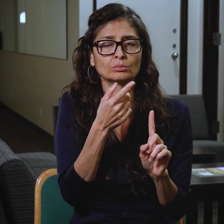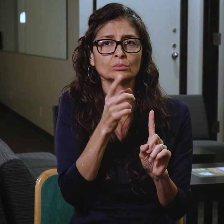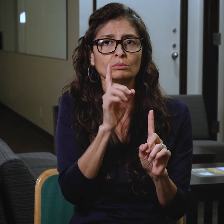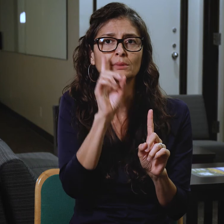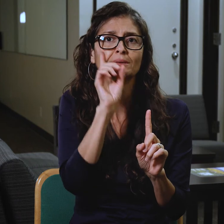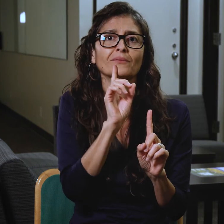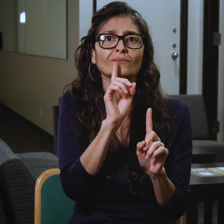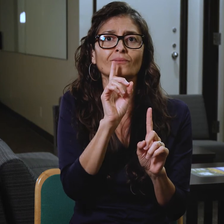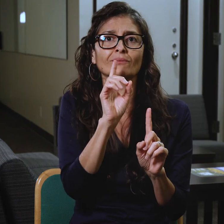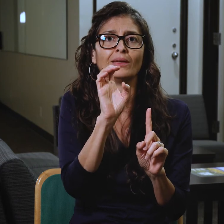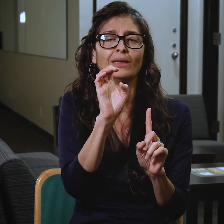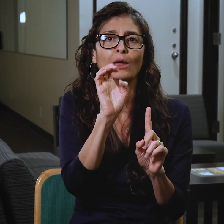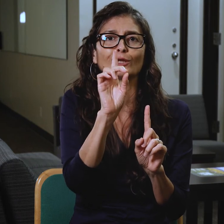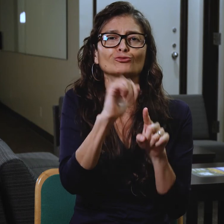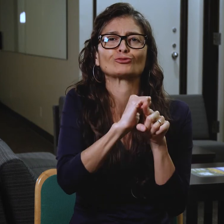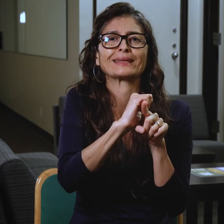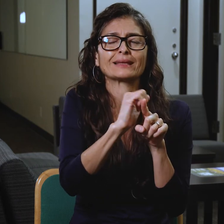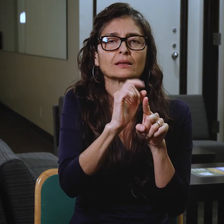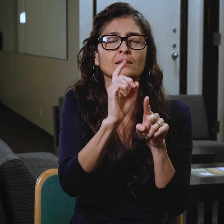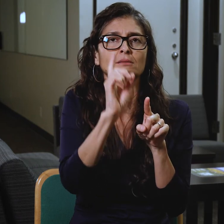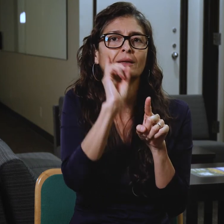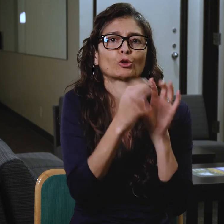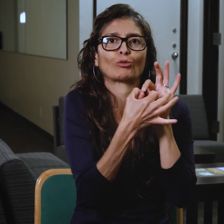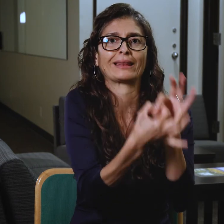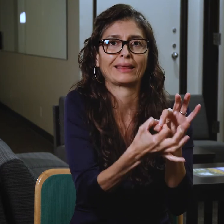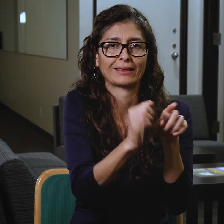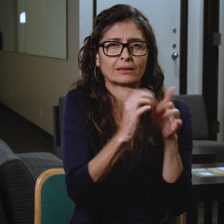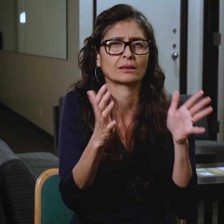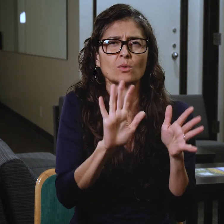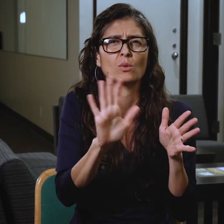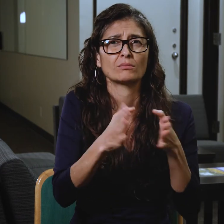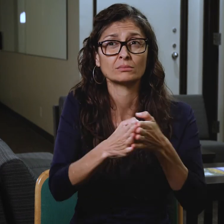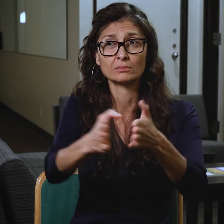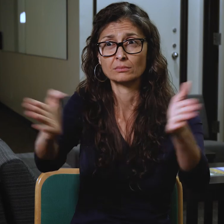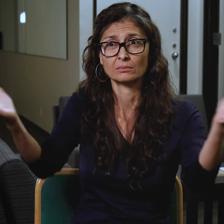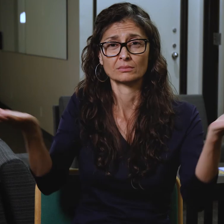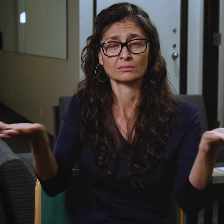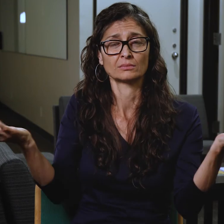It doesn't need to be limited to deaf education or deaf related training.